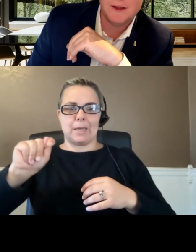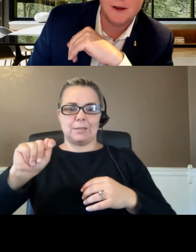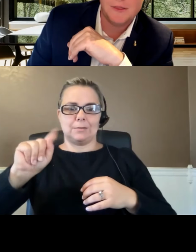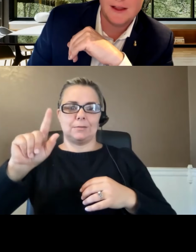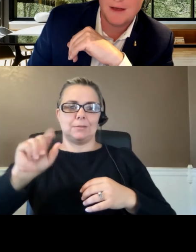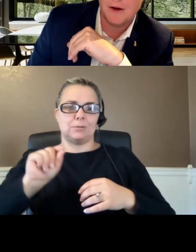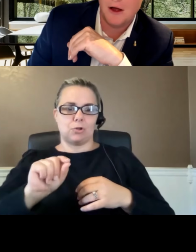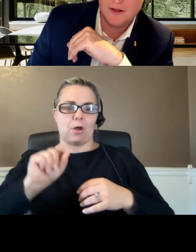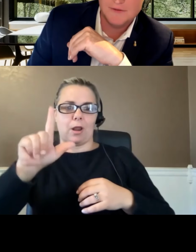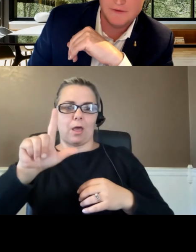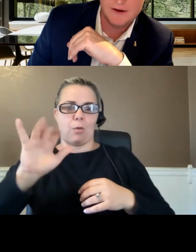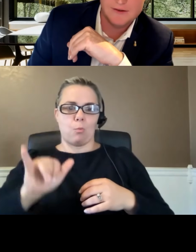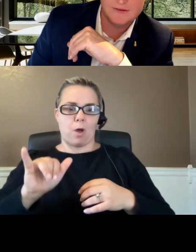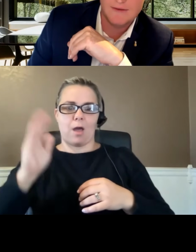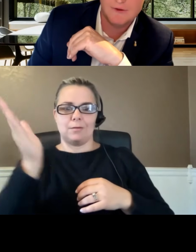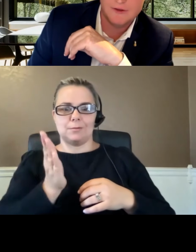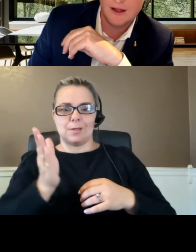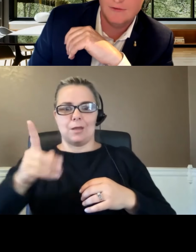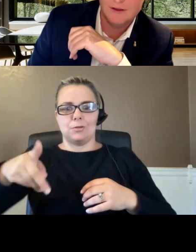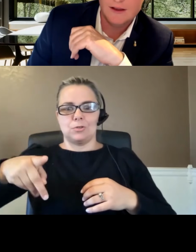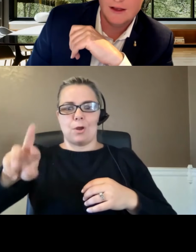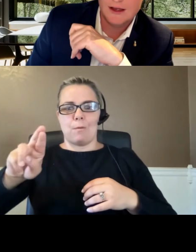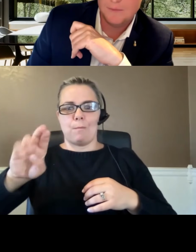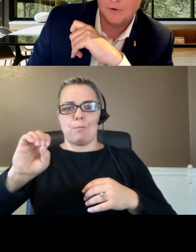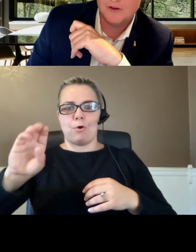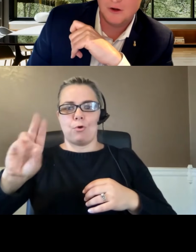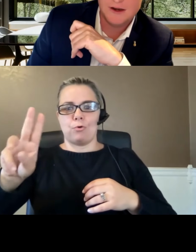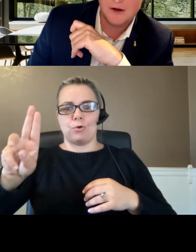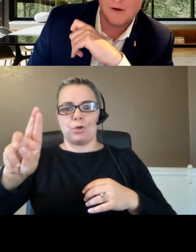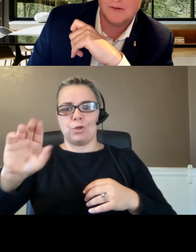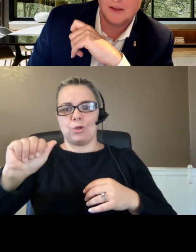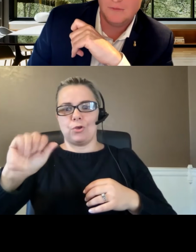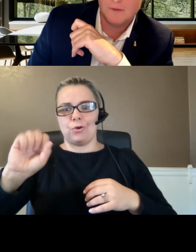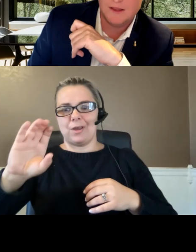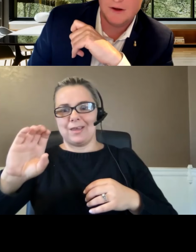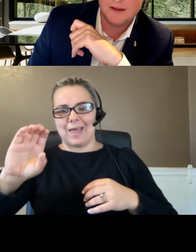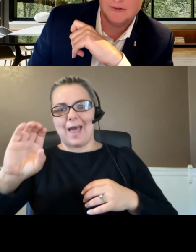want to think about all of the various levels of procurement in our organization. We really want to